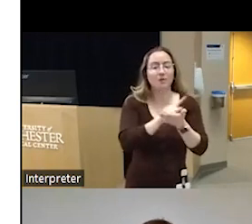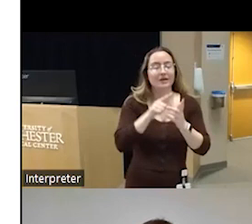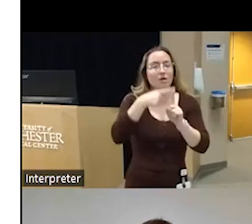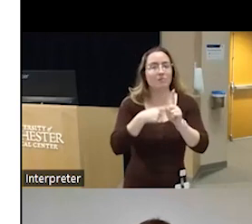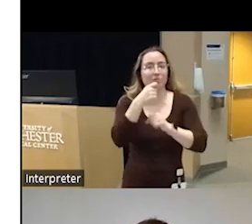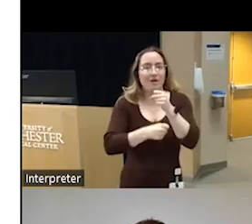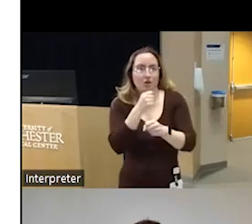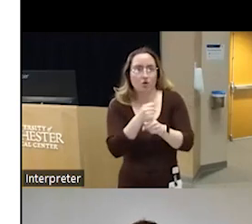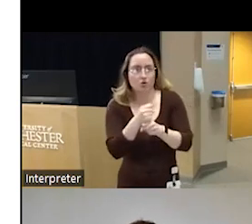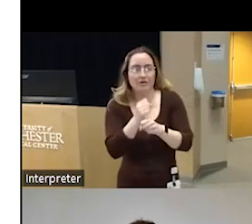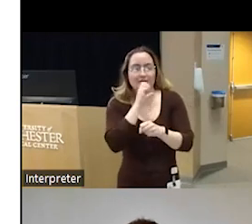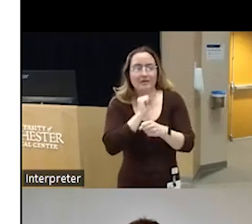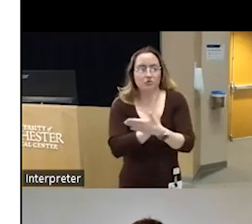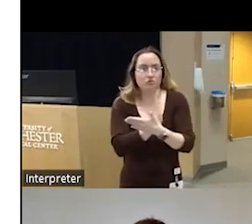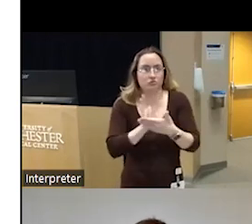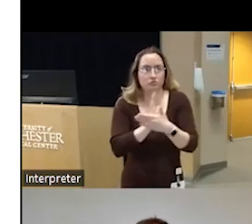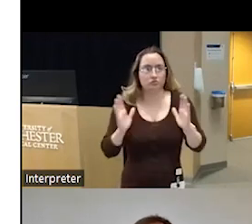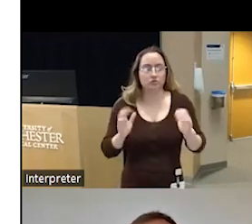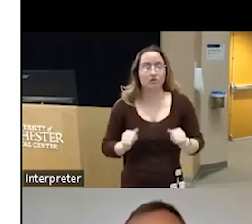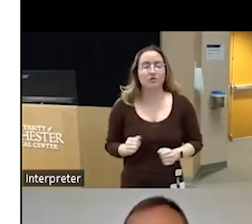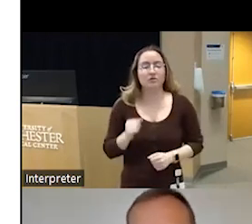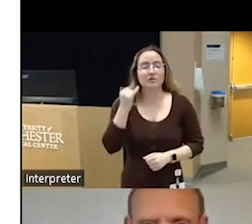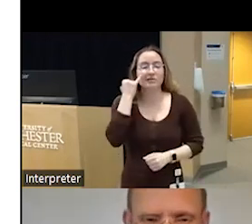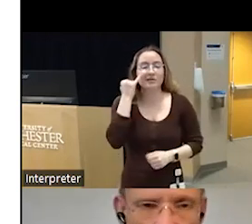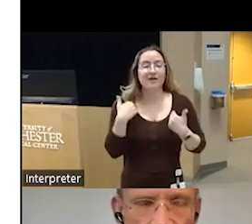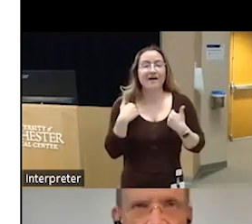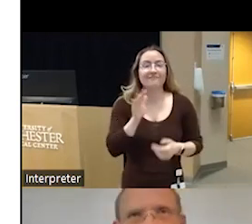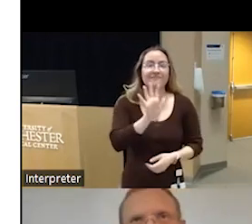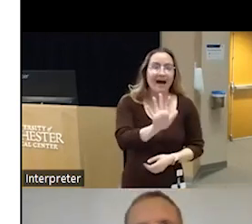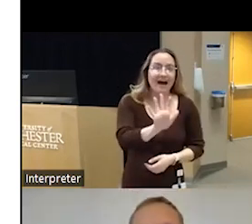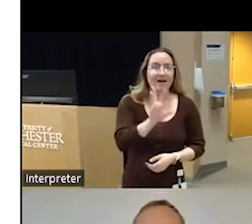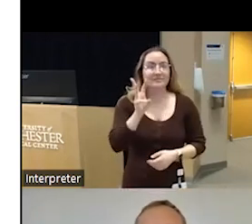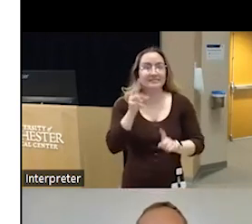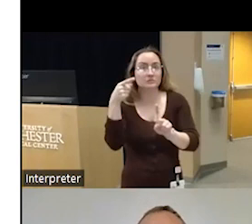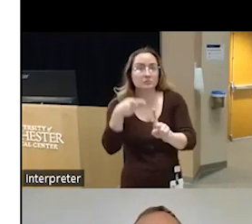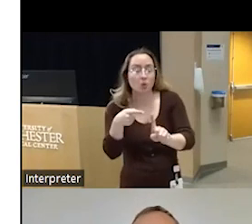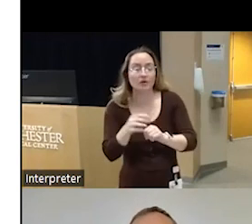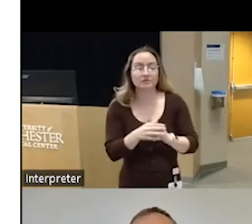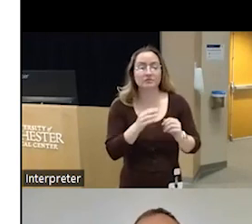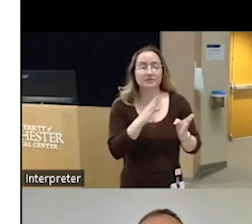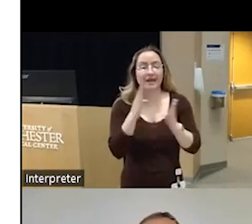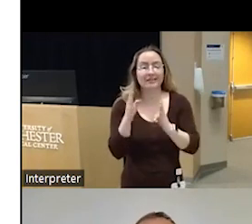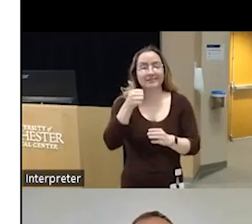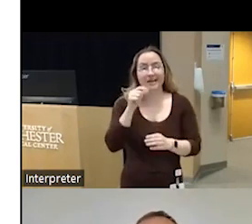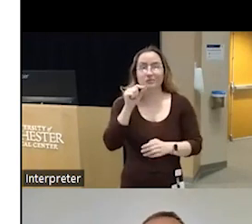So that means if you have like five six points. And 10 20 years that is a